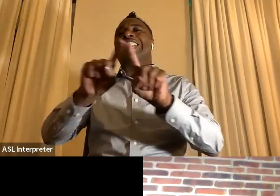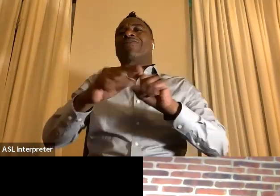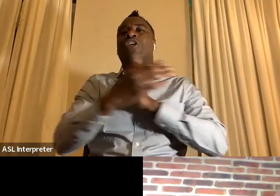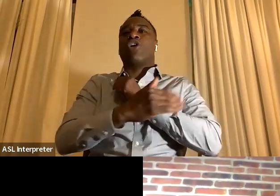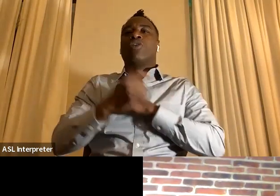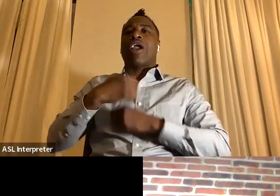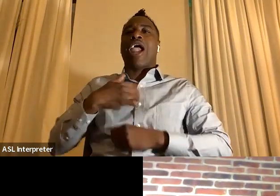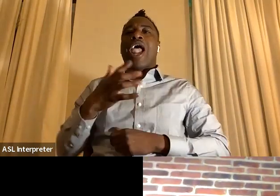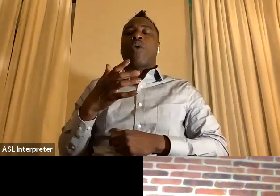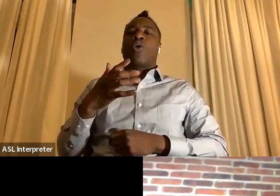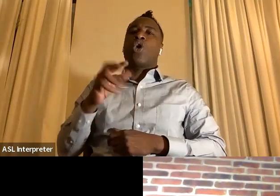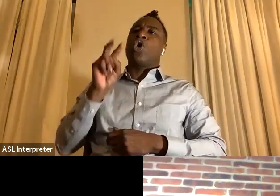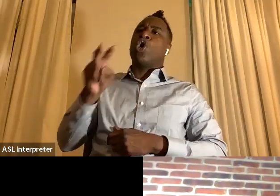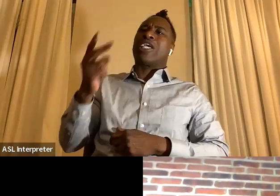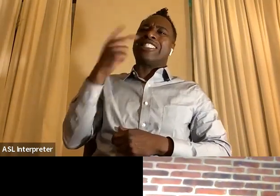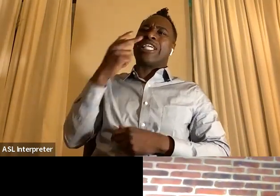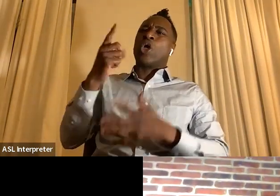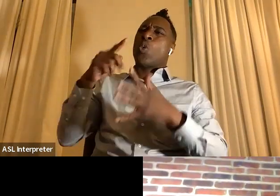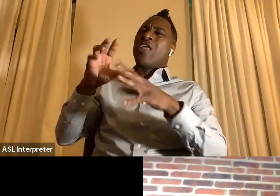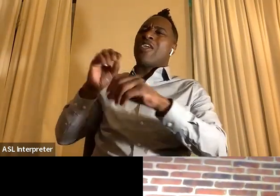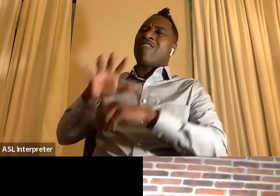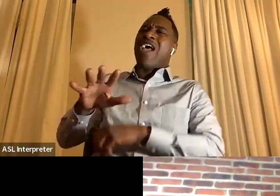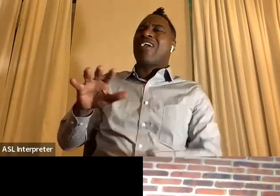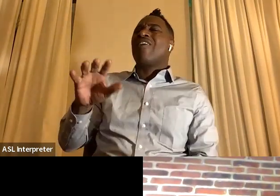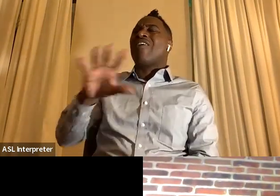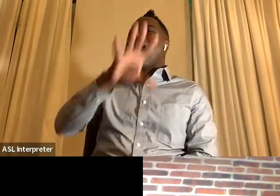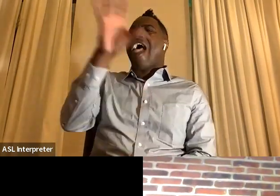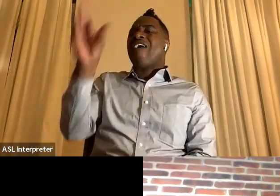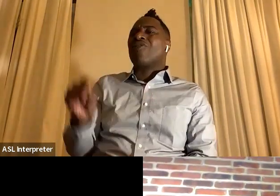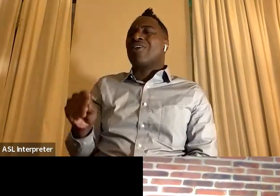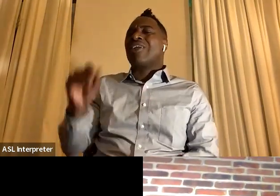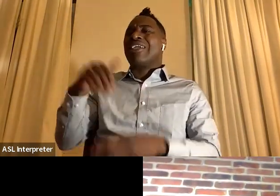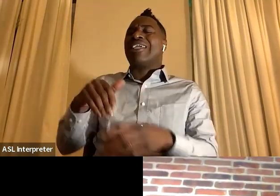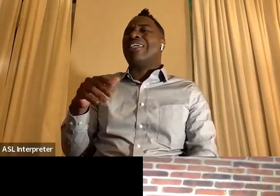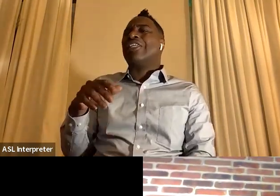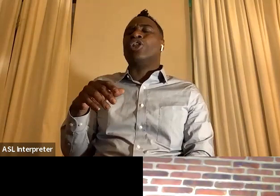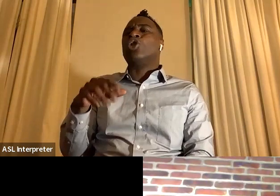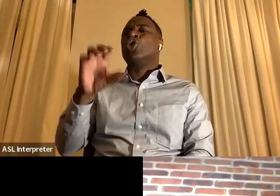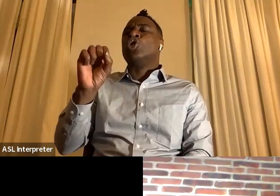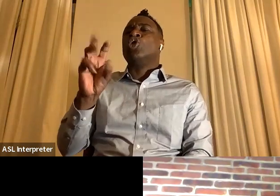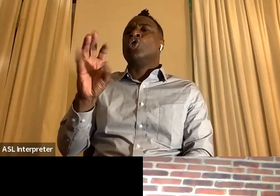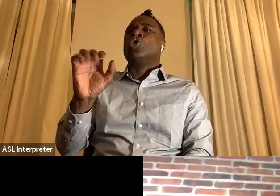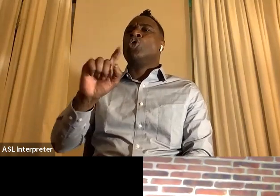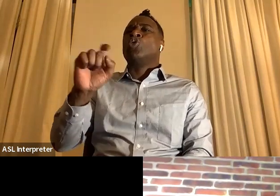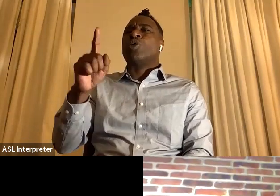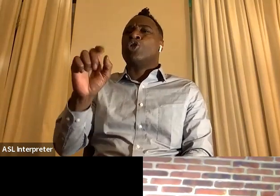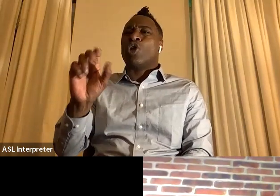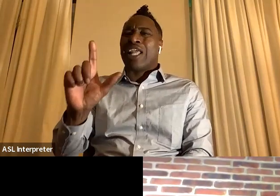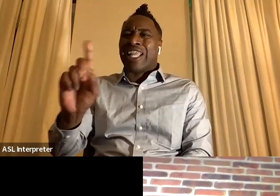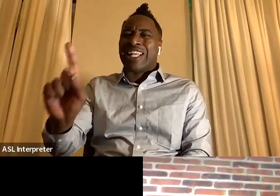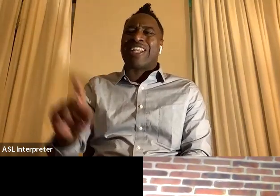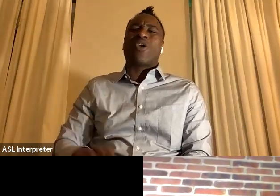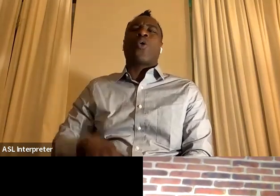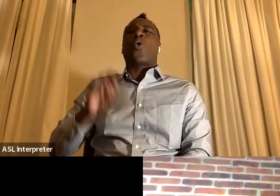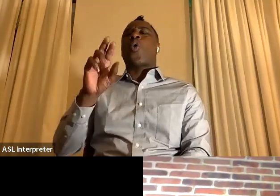in that country, like within the African diaspora, look like in Switzerland, or what did it look like in London or what did it look like in India?